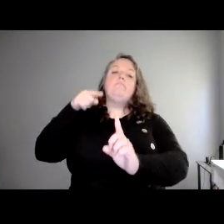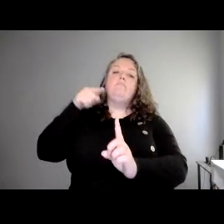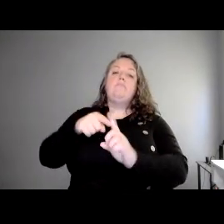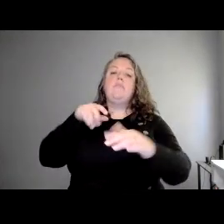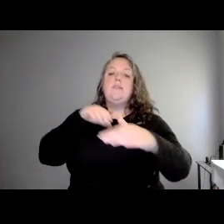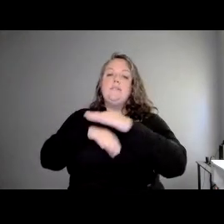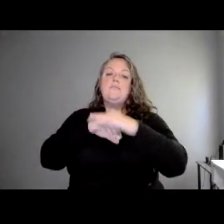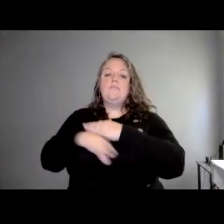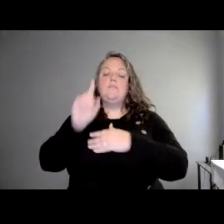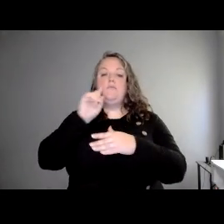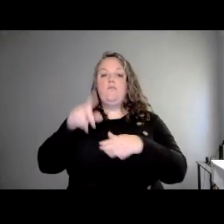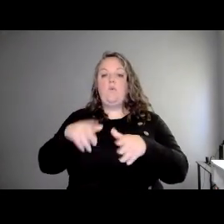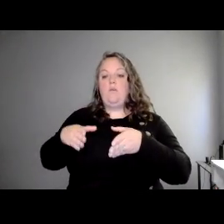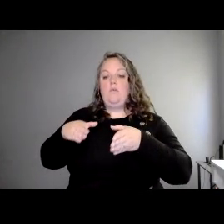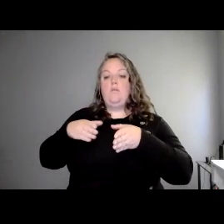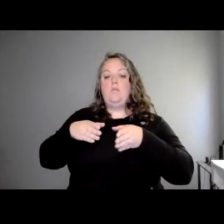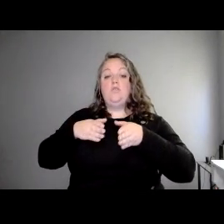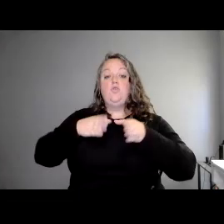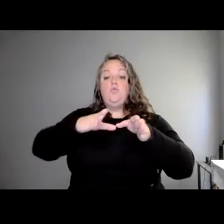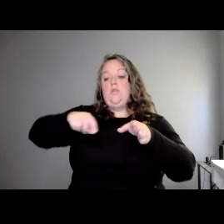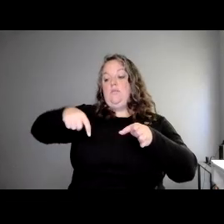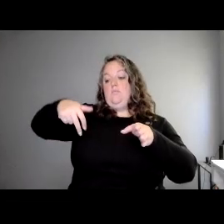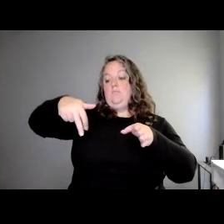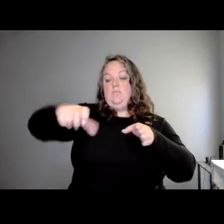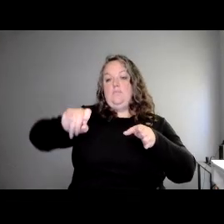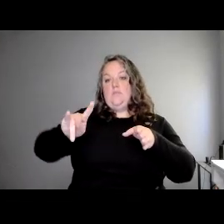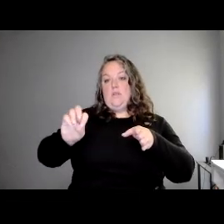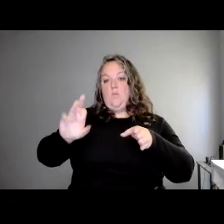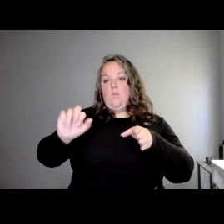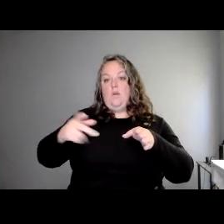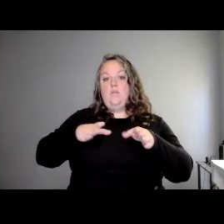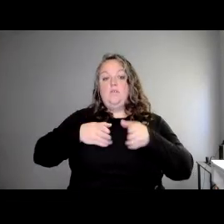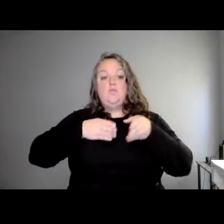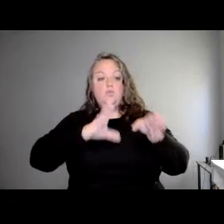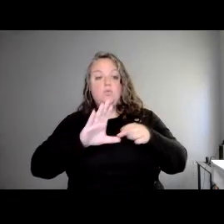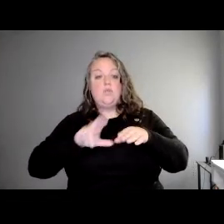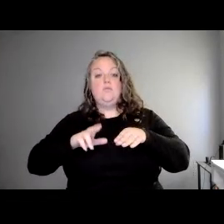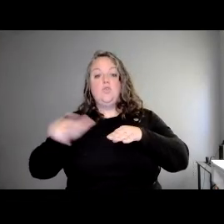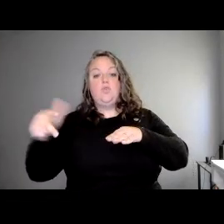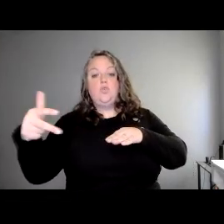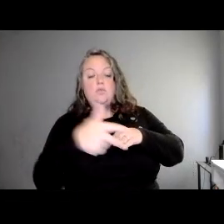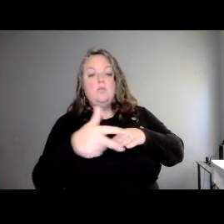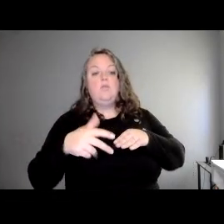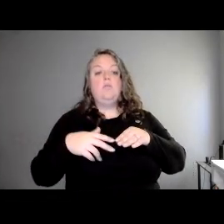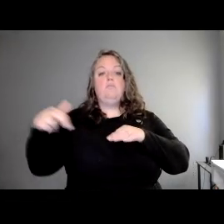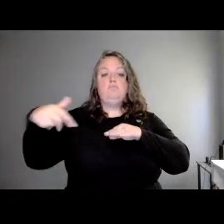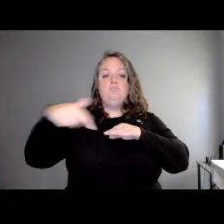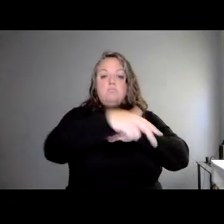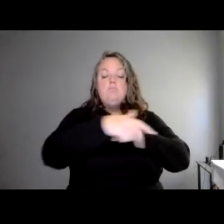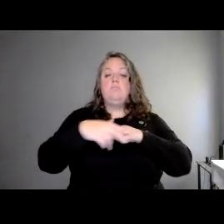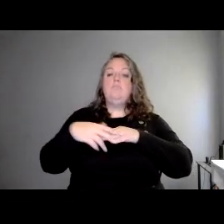for sidewalks, streets, crosswalks, curb ramps, pedestrian signals, on street parking, and more.